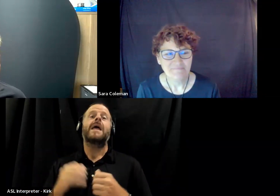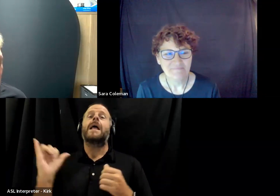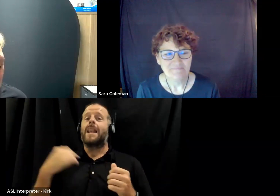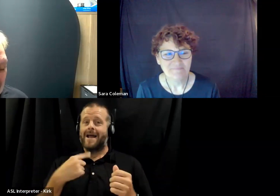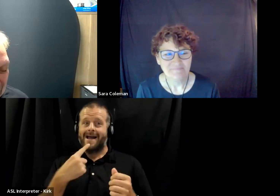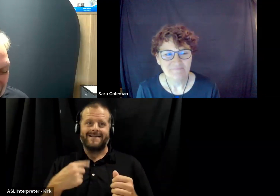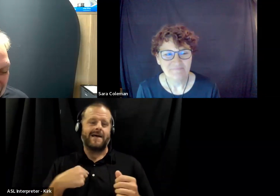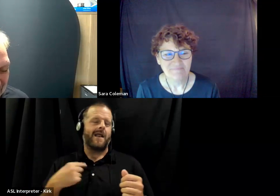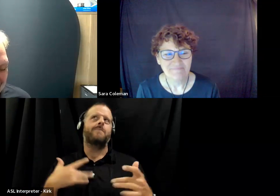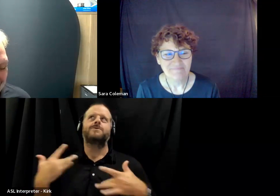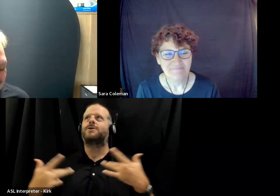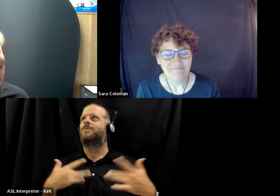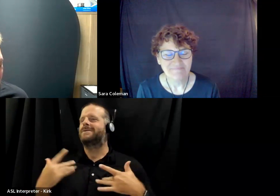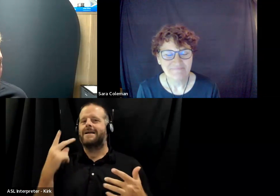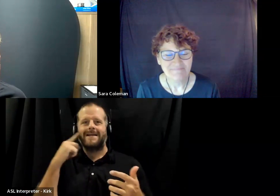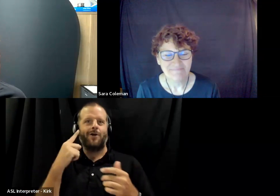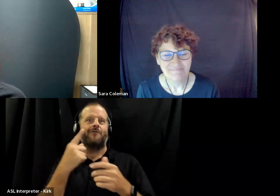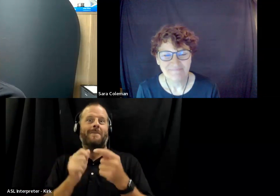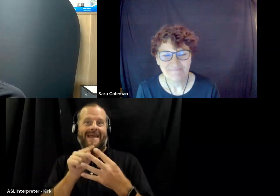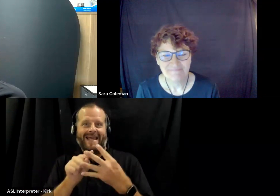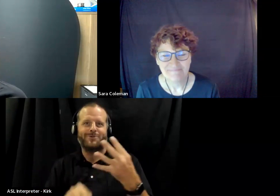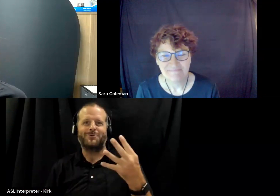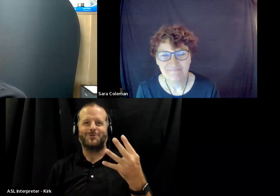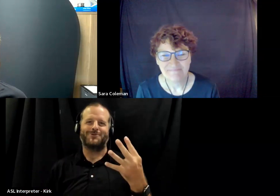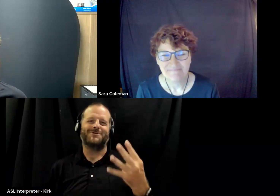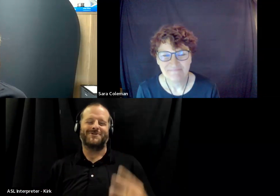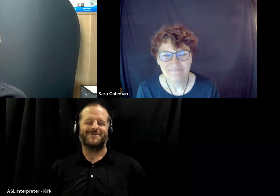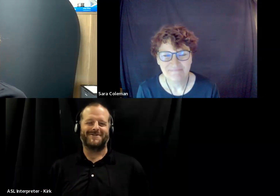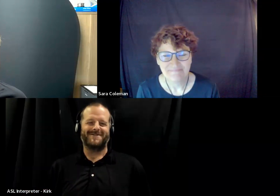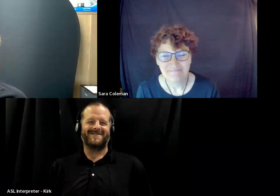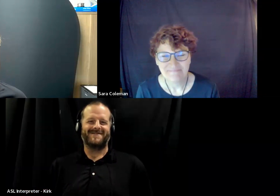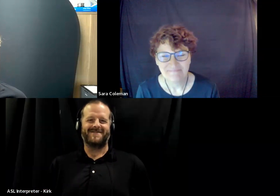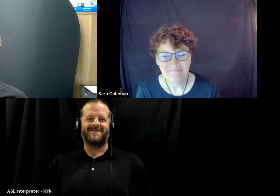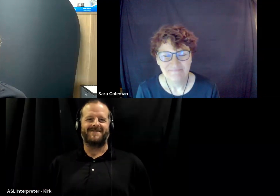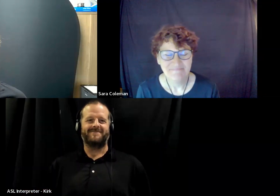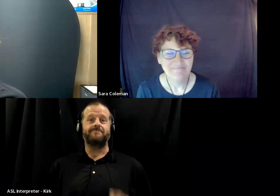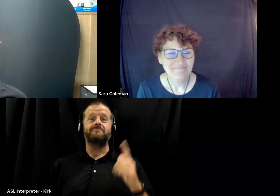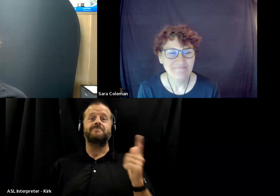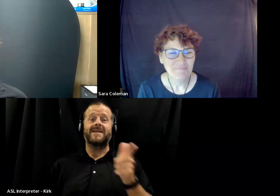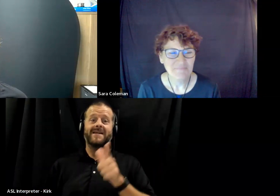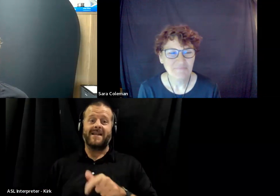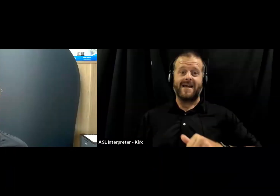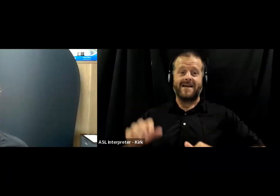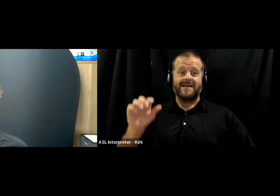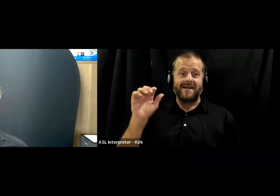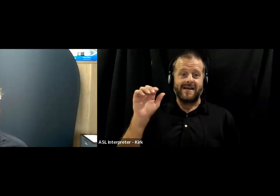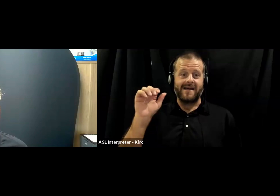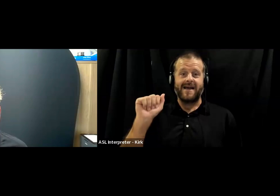excited to hear from each of you guys today. Okay, next we have Aaron Graham, who